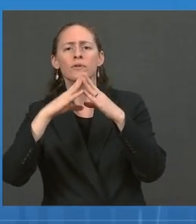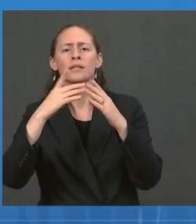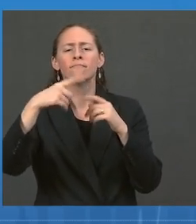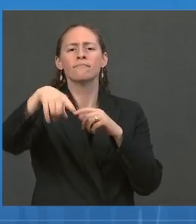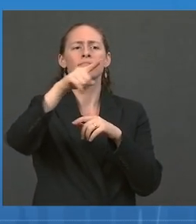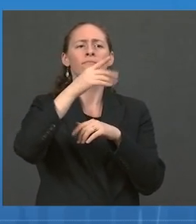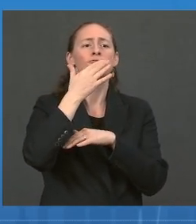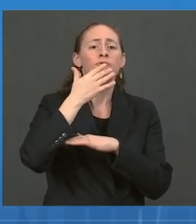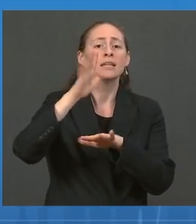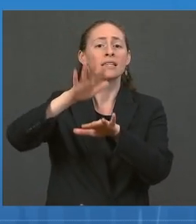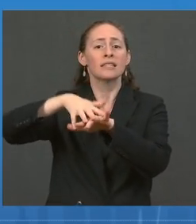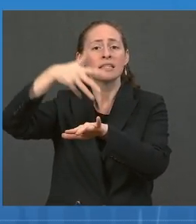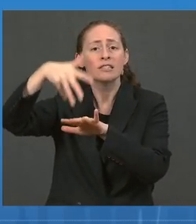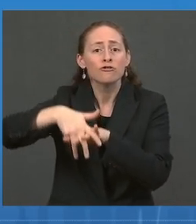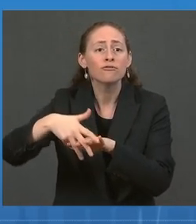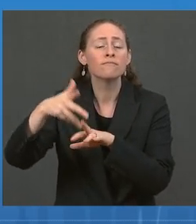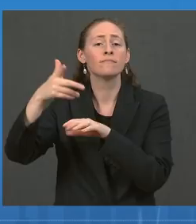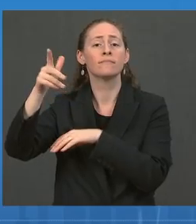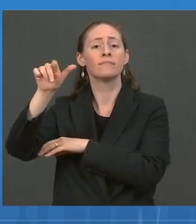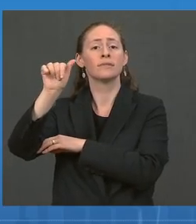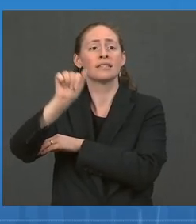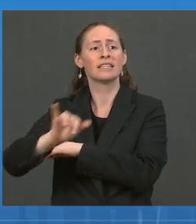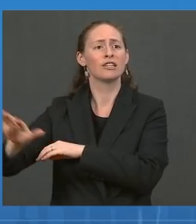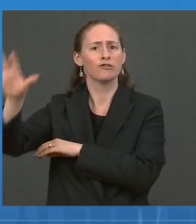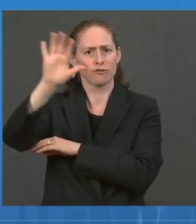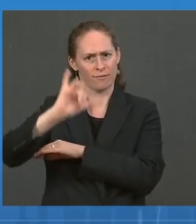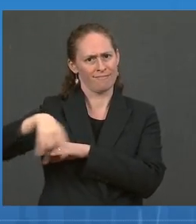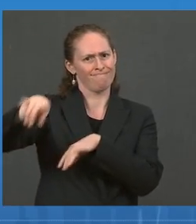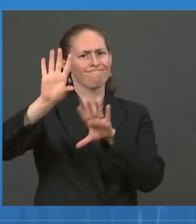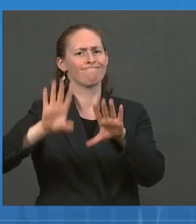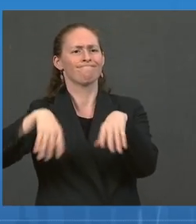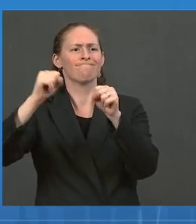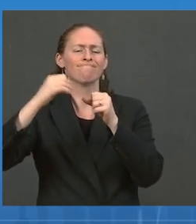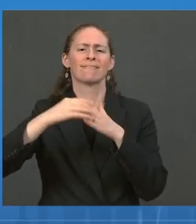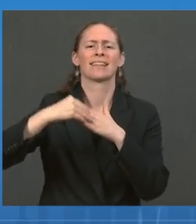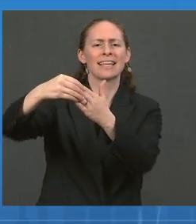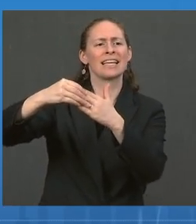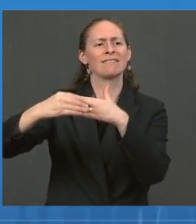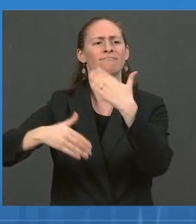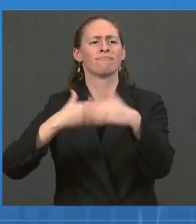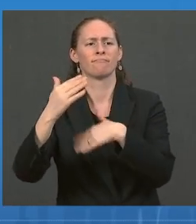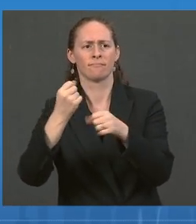have also been leading the way, making sure people are connected with vaccination every single day.